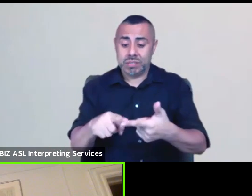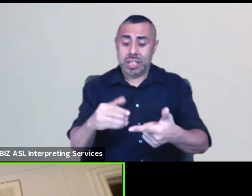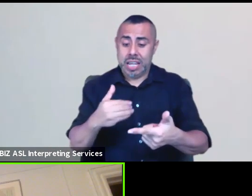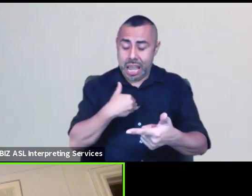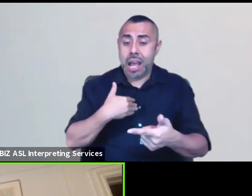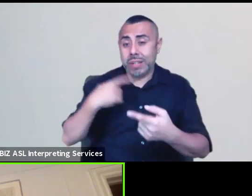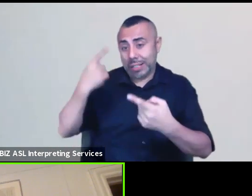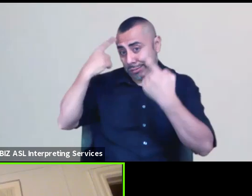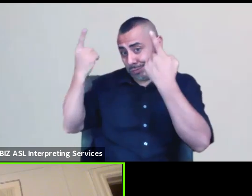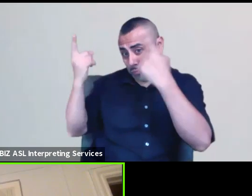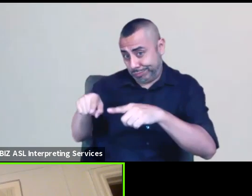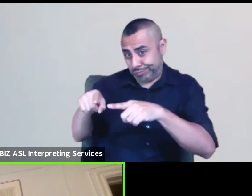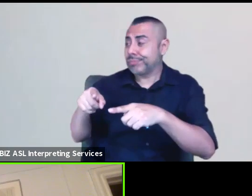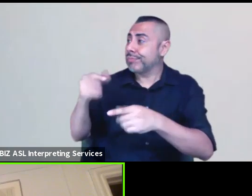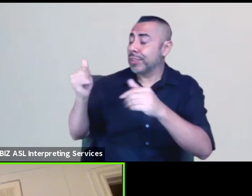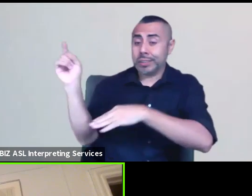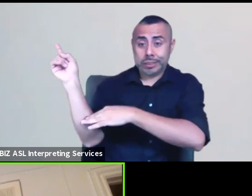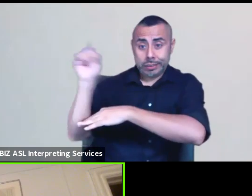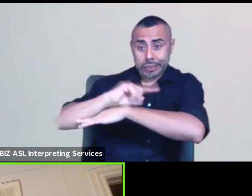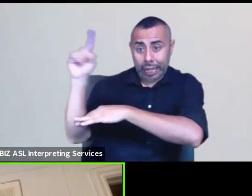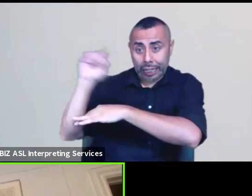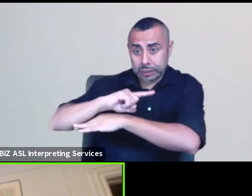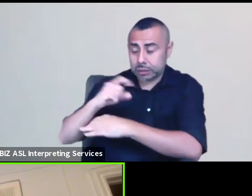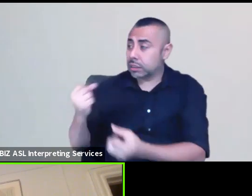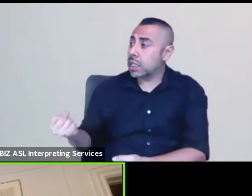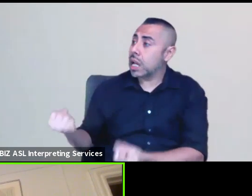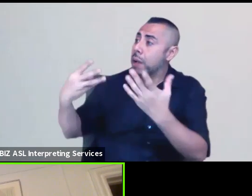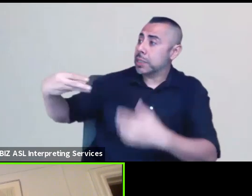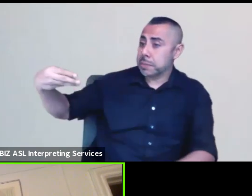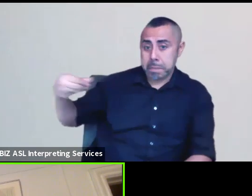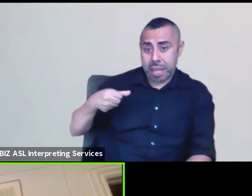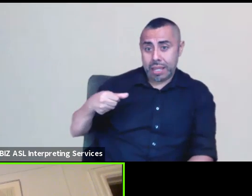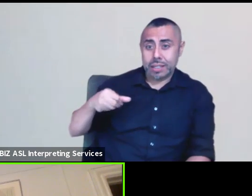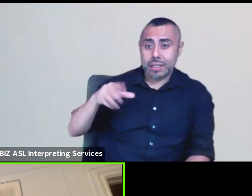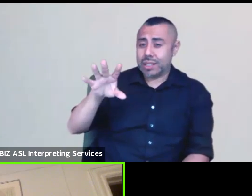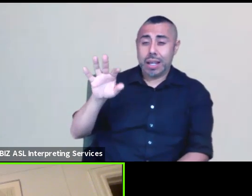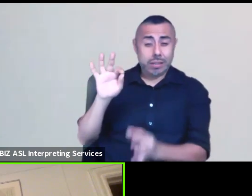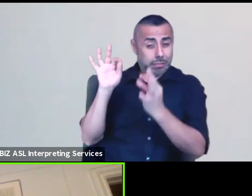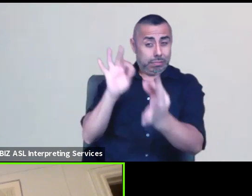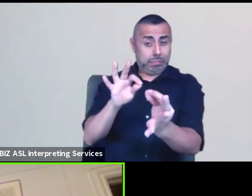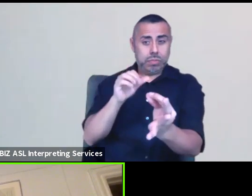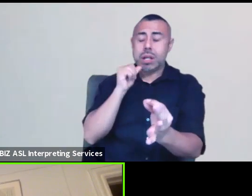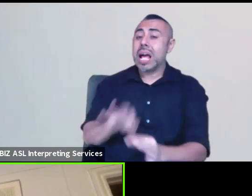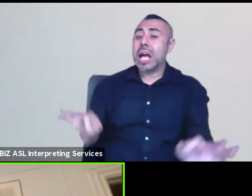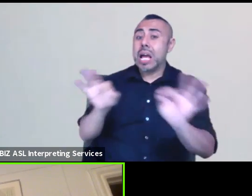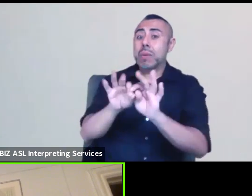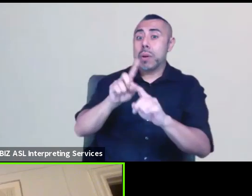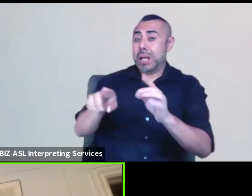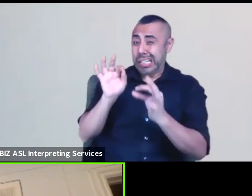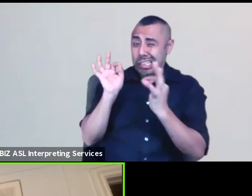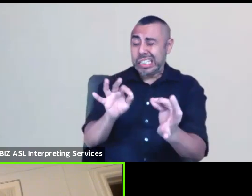the rate of pay, and ideally though not vital would be a cancellation letter.